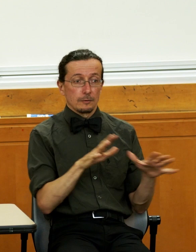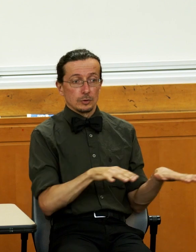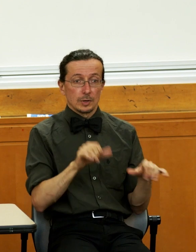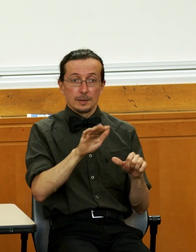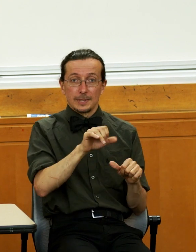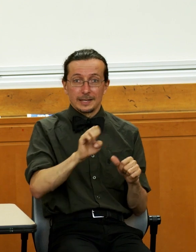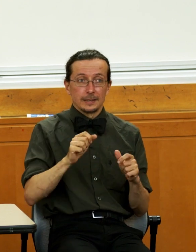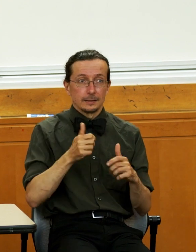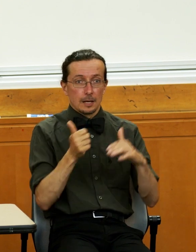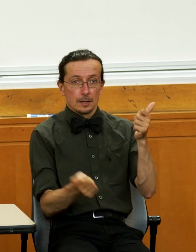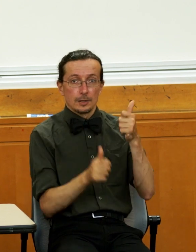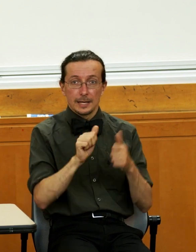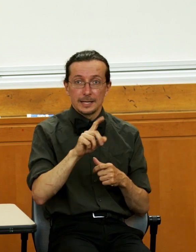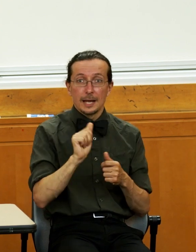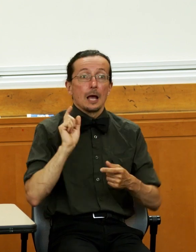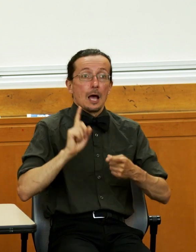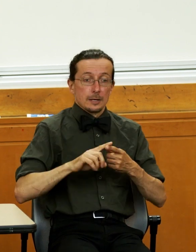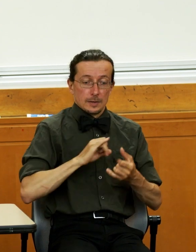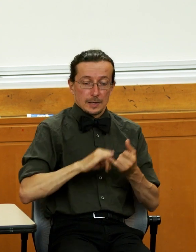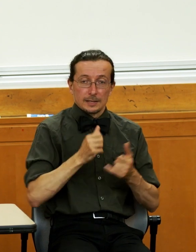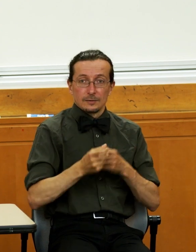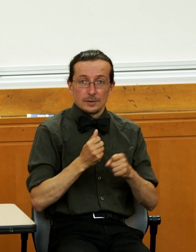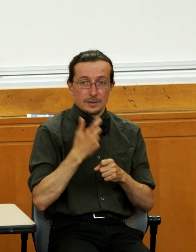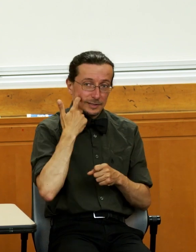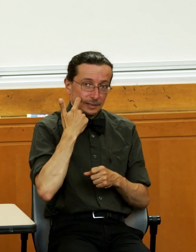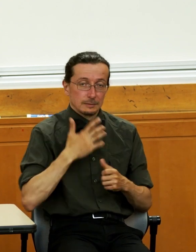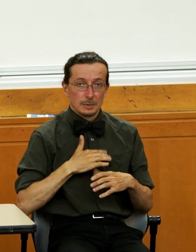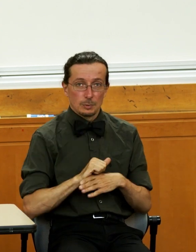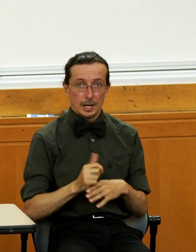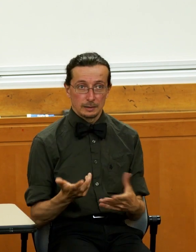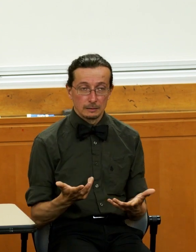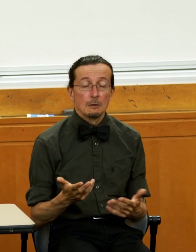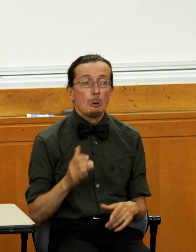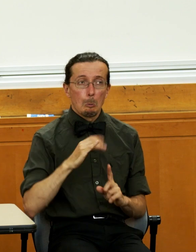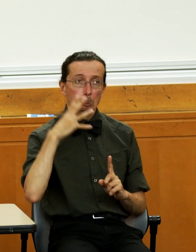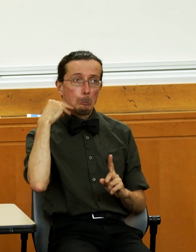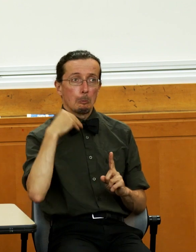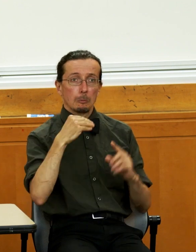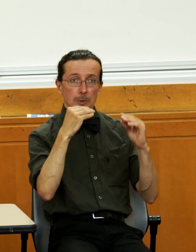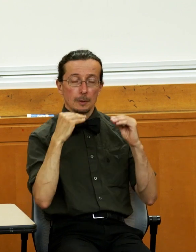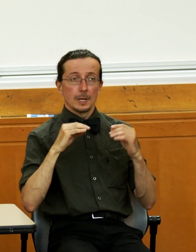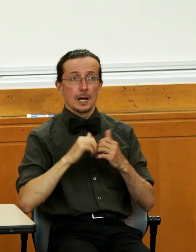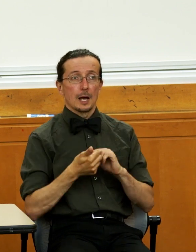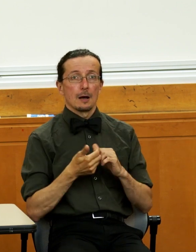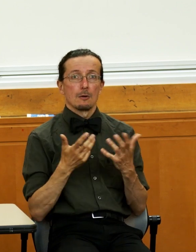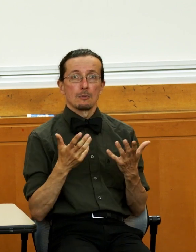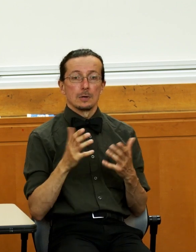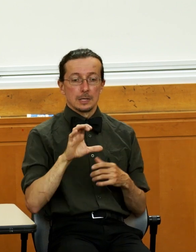my last few years in practice. The experience taught me how siloed the fields of civil rights